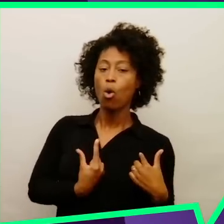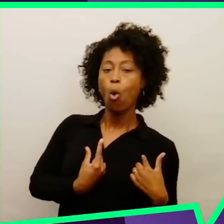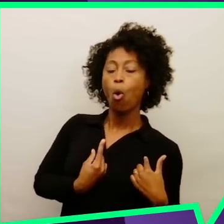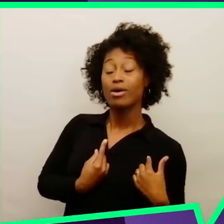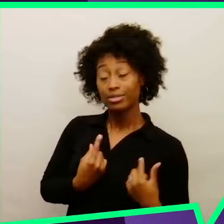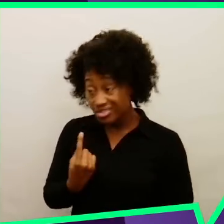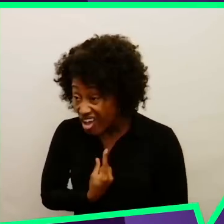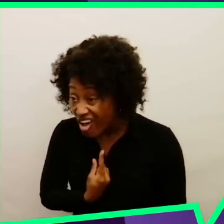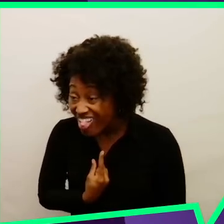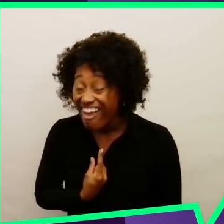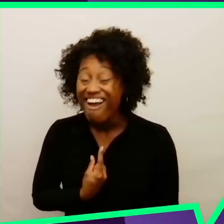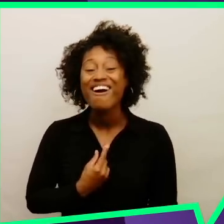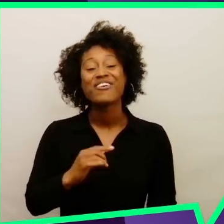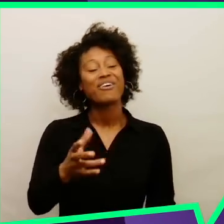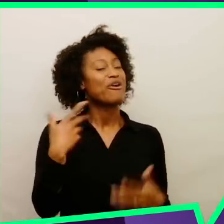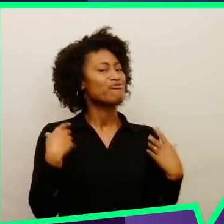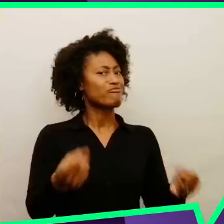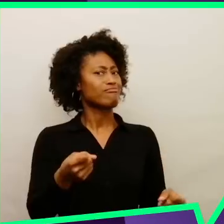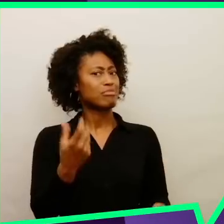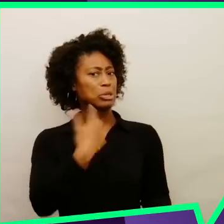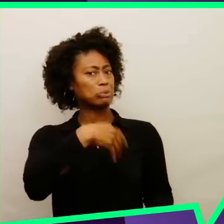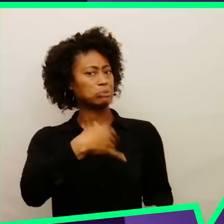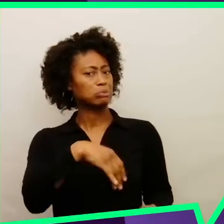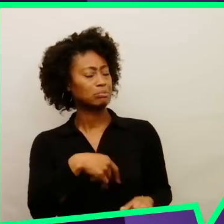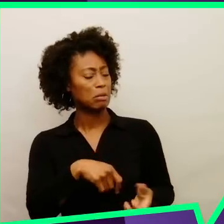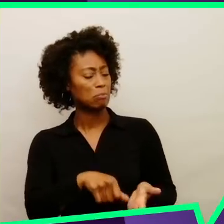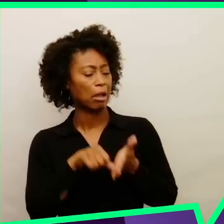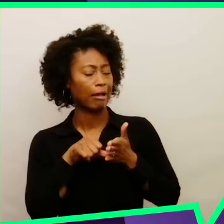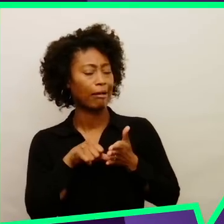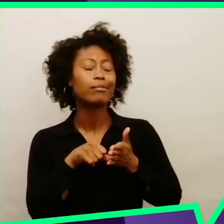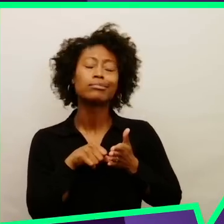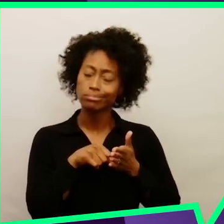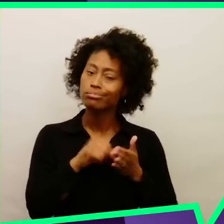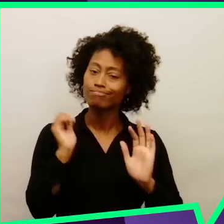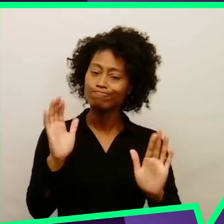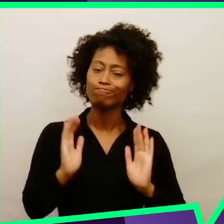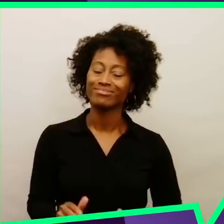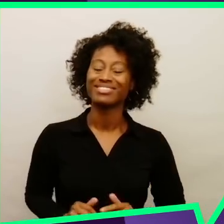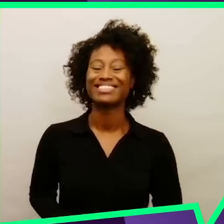You are very courageous, and I'm into it. That's excellent. OK, well, I'll see that. That's fair.